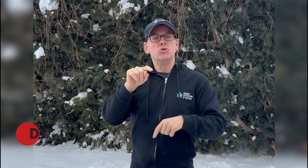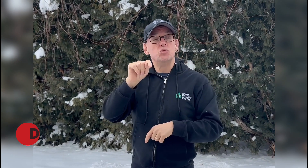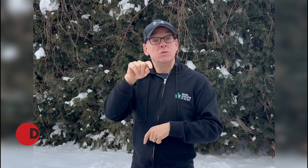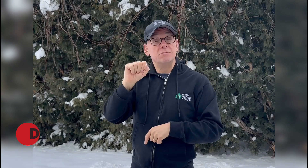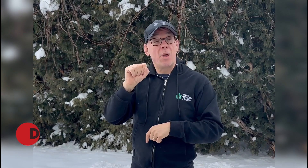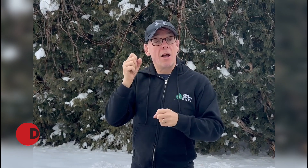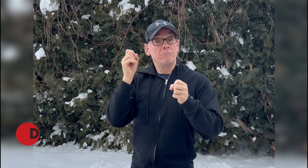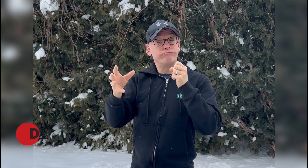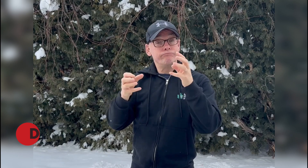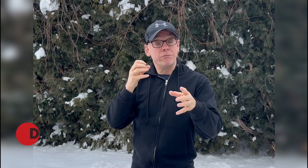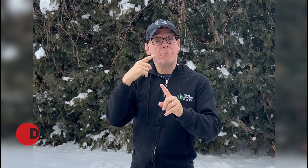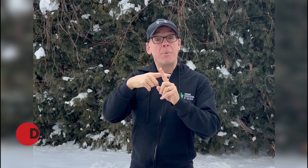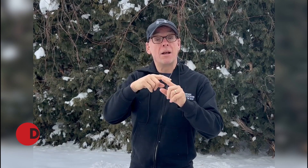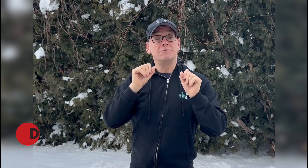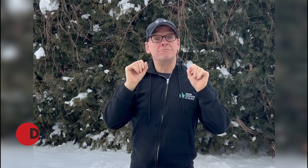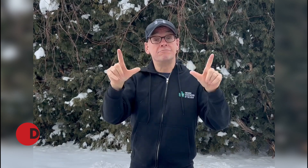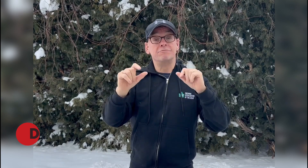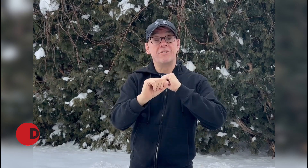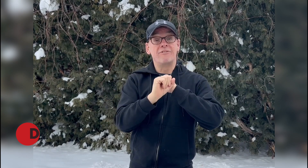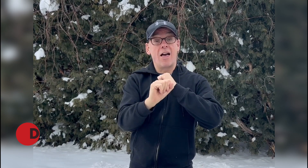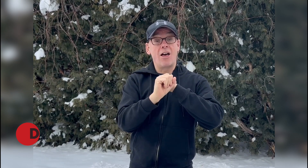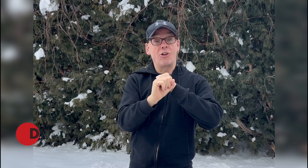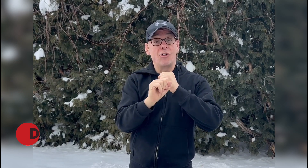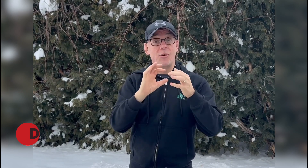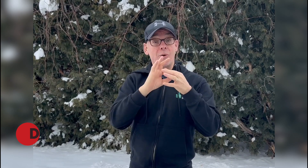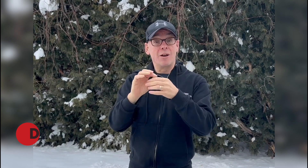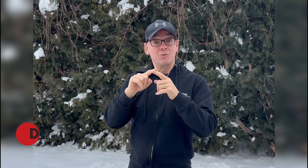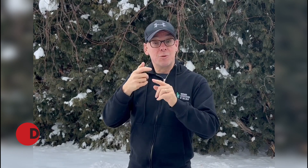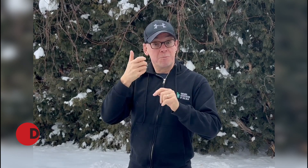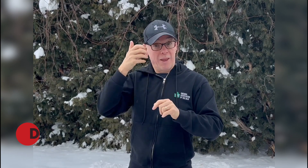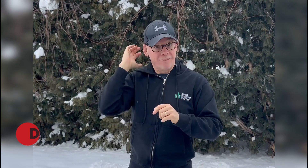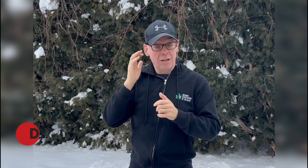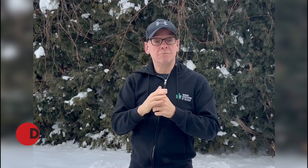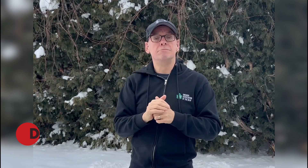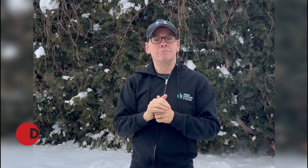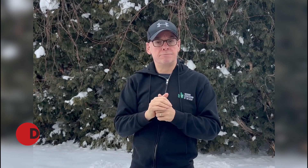with the Mayfest flyer. We received a few messages asking